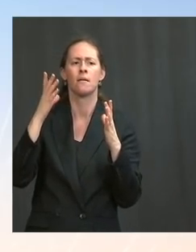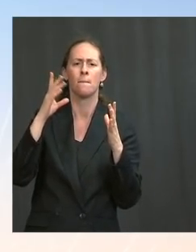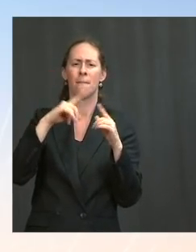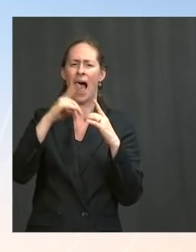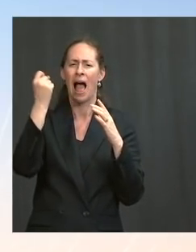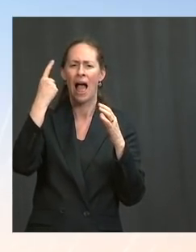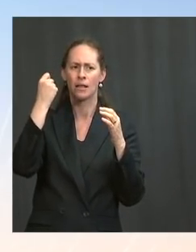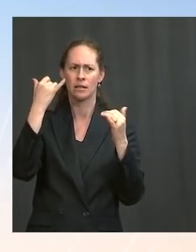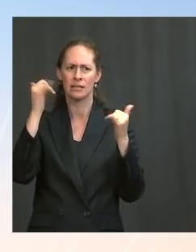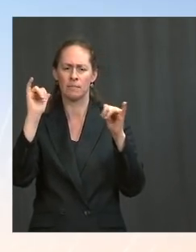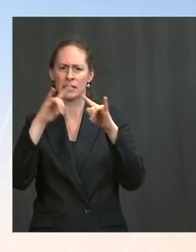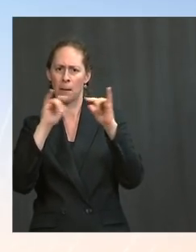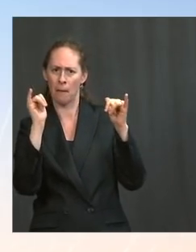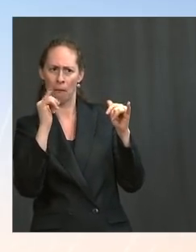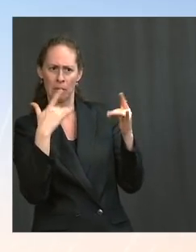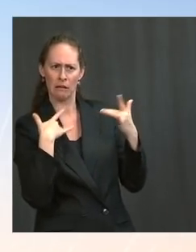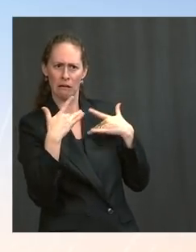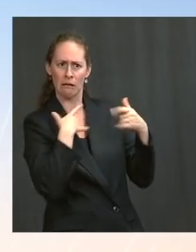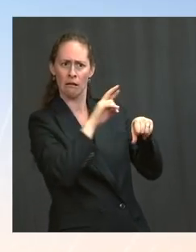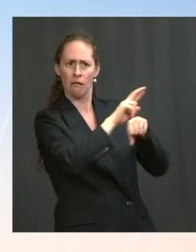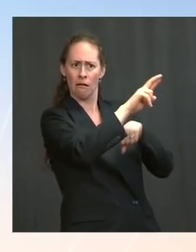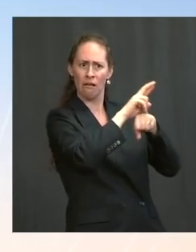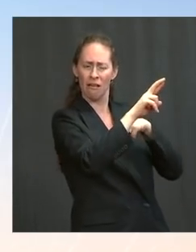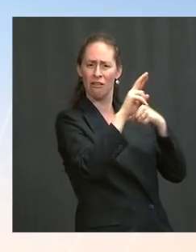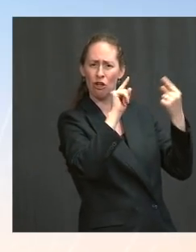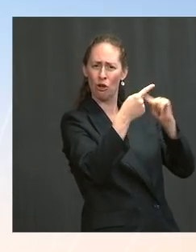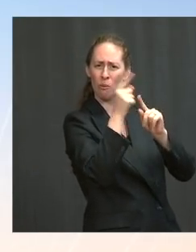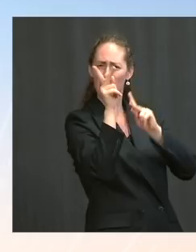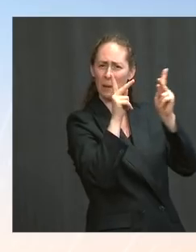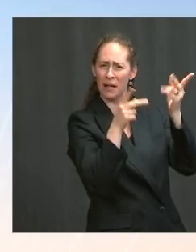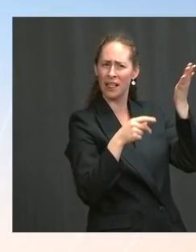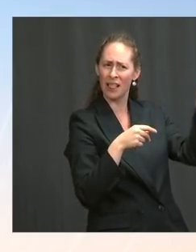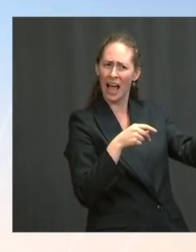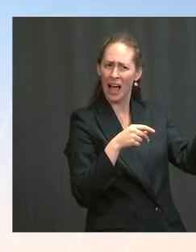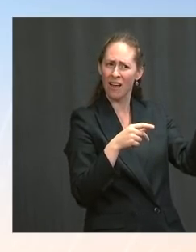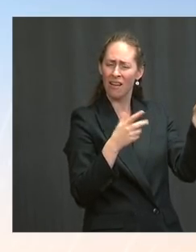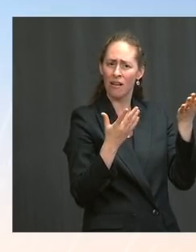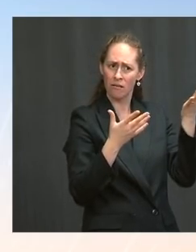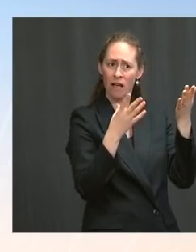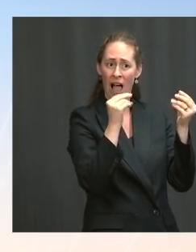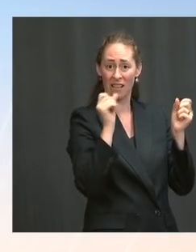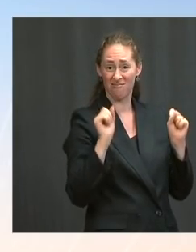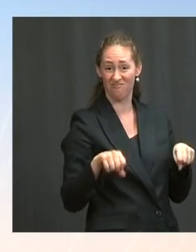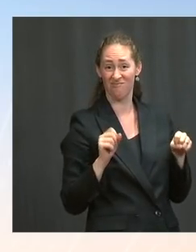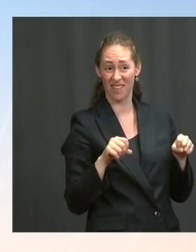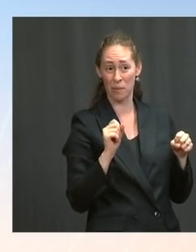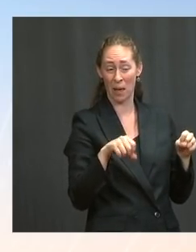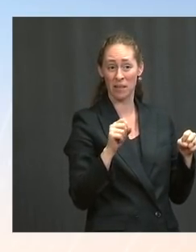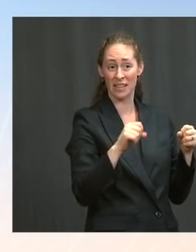and risking violating the sovereignties of countries like Iraq, for example?